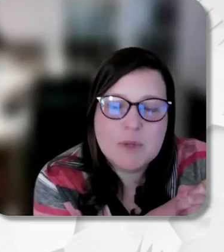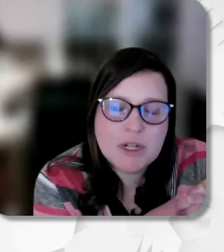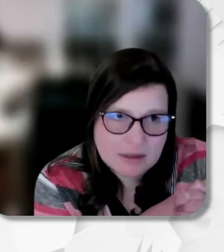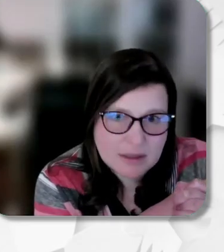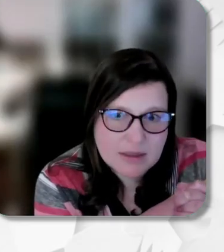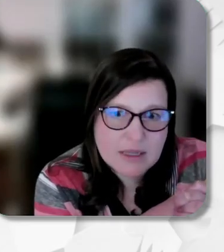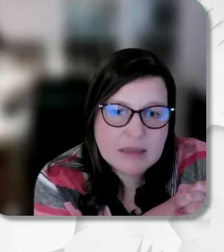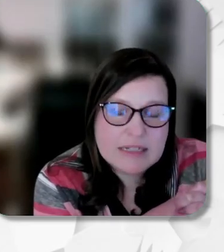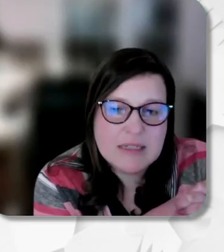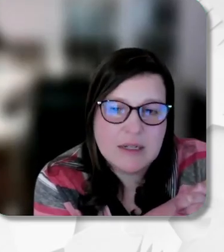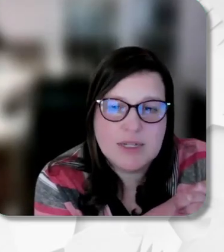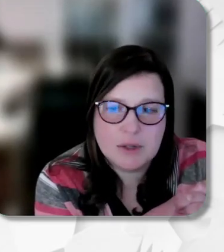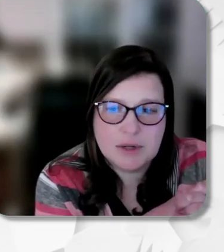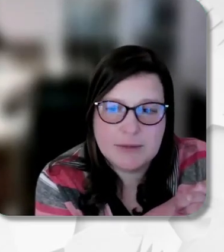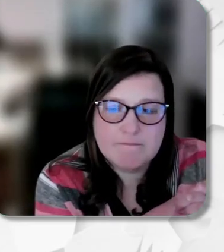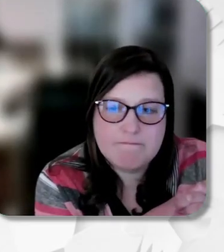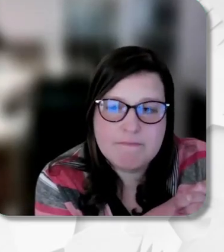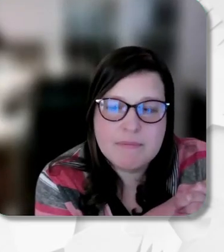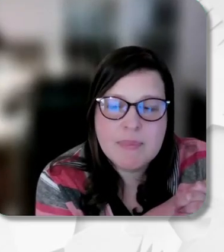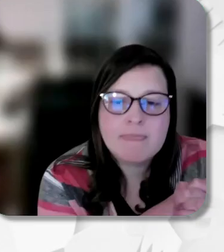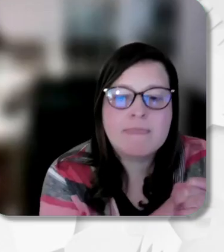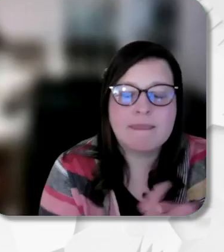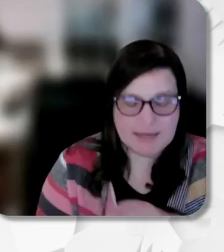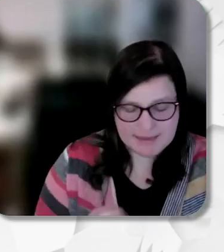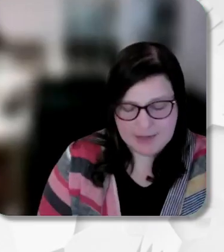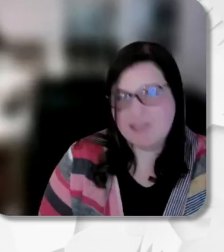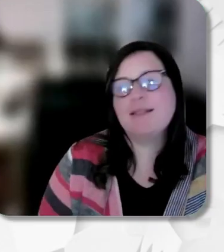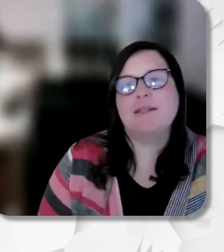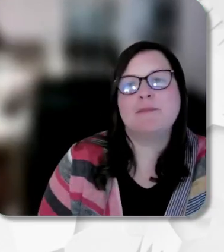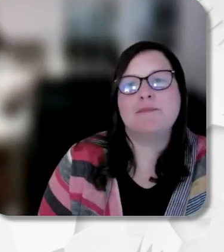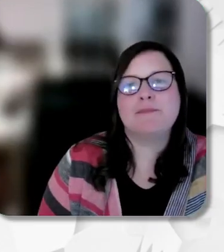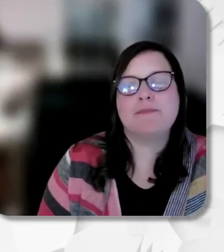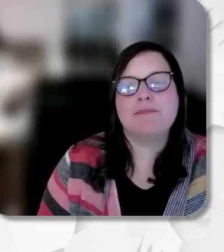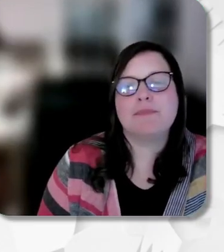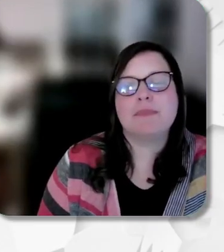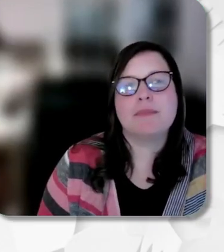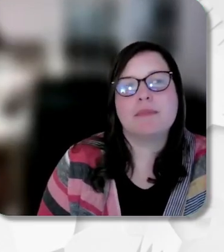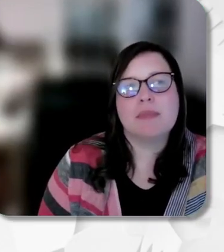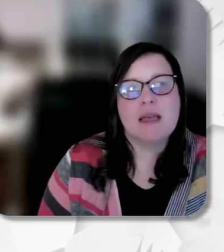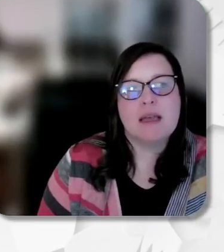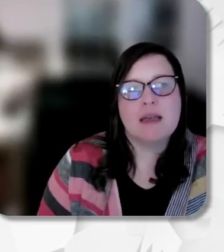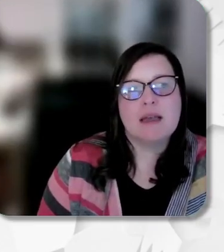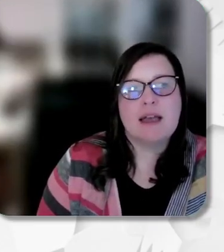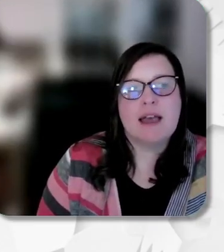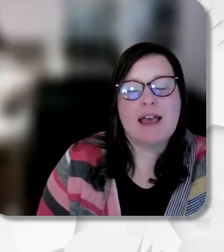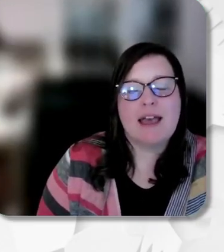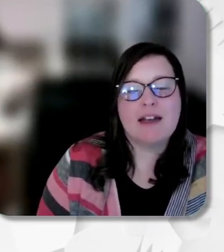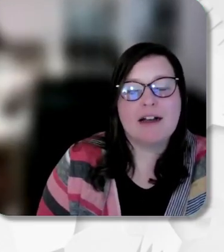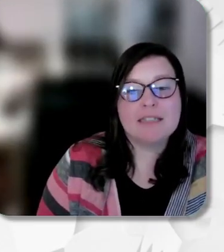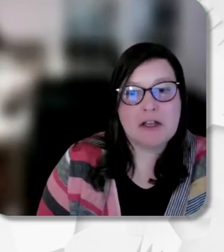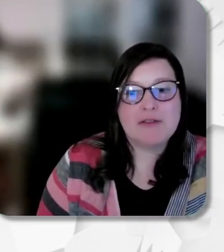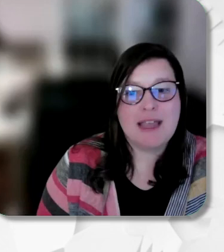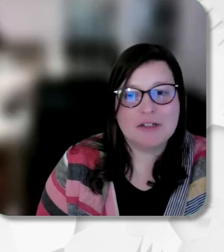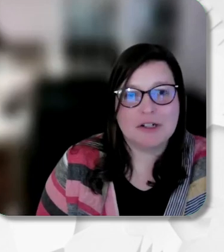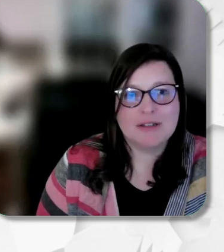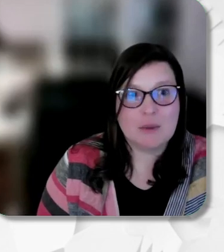experiences lead to increased learning. Next slide please. And I'll tell you the answer that